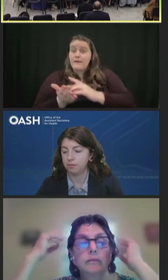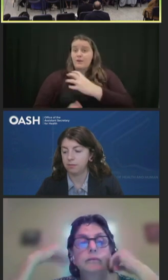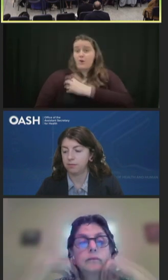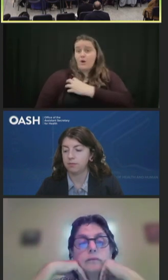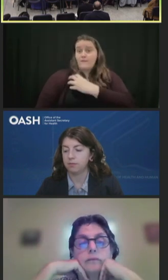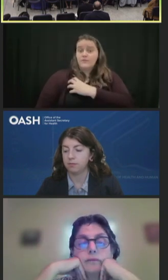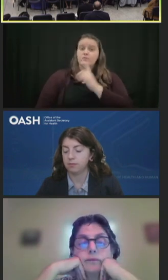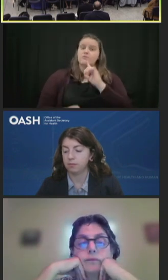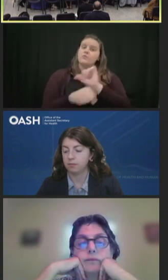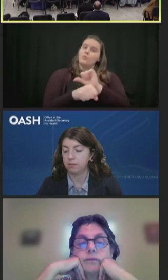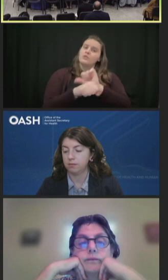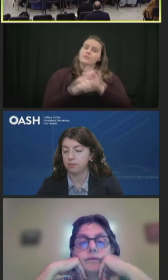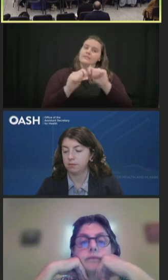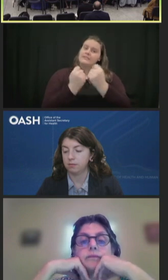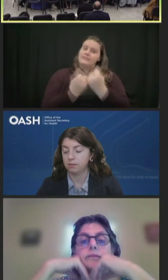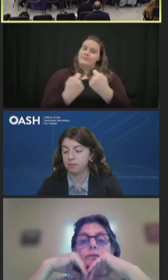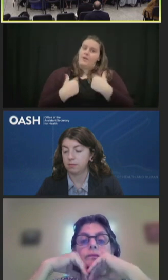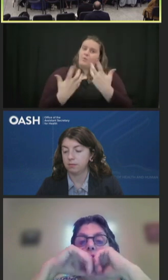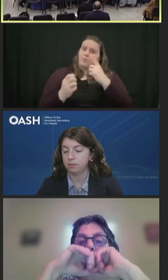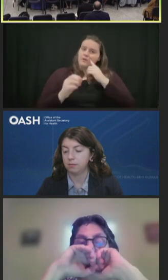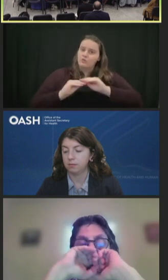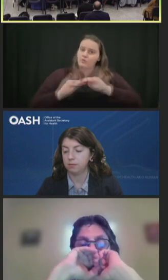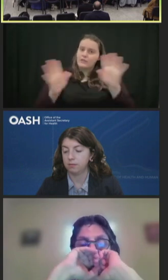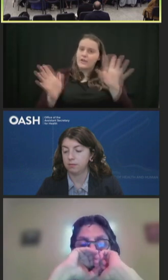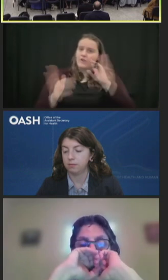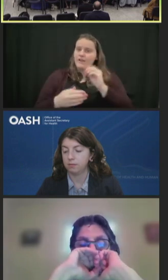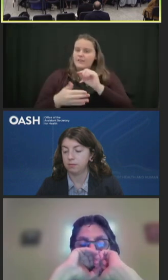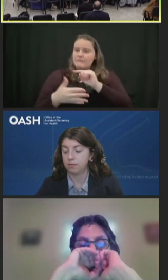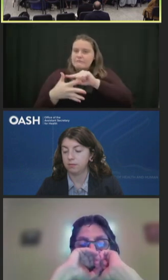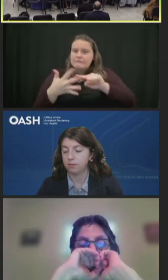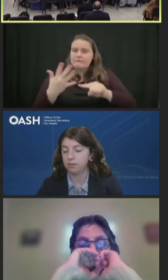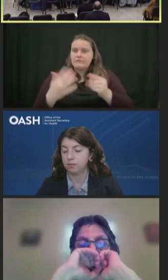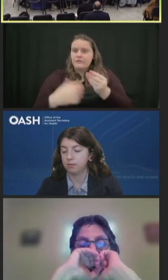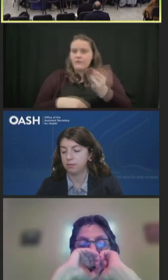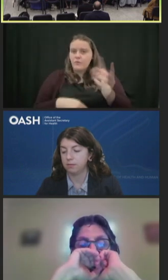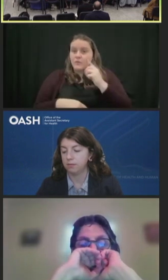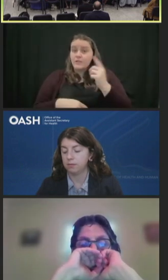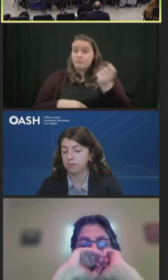so, I just wanted to clarify a couple of things. We do understand that there is a discrepancy